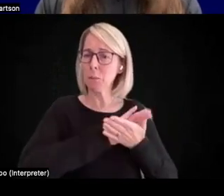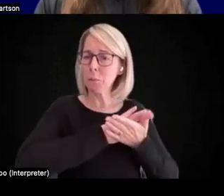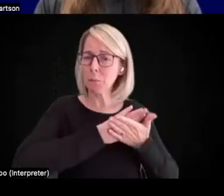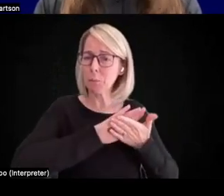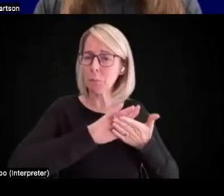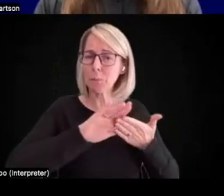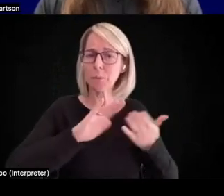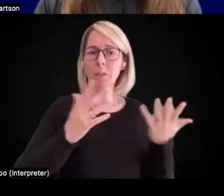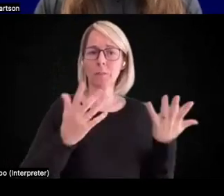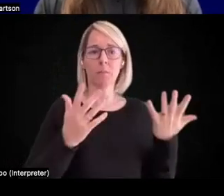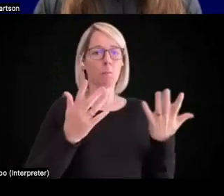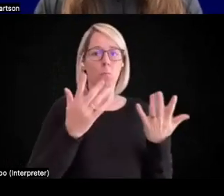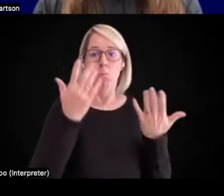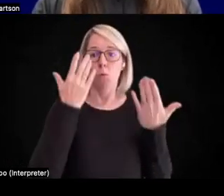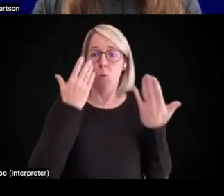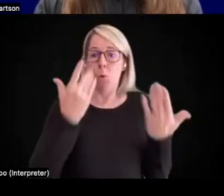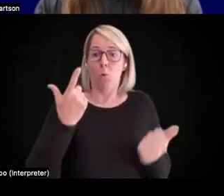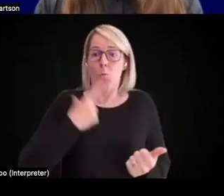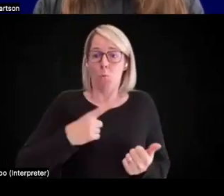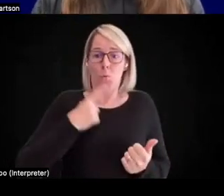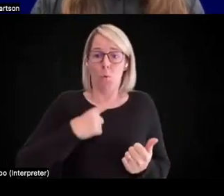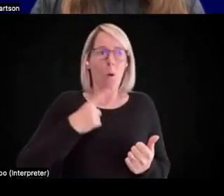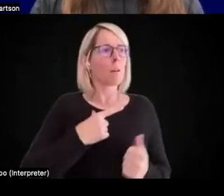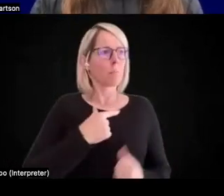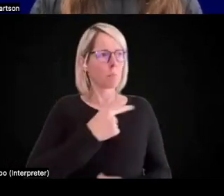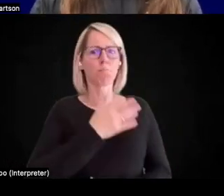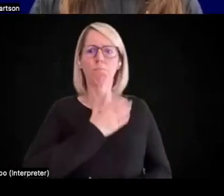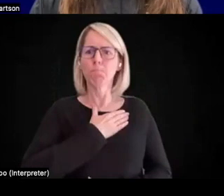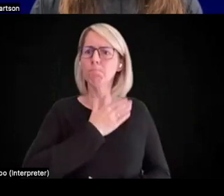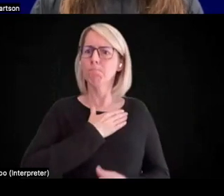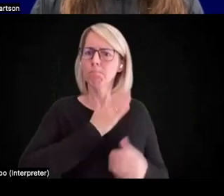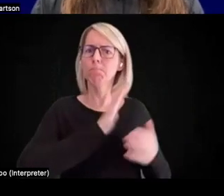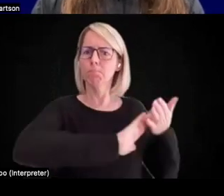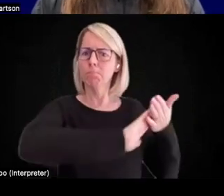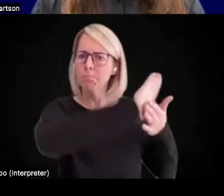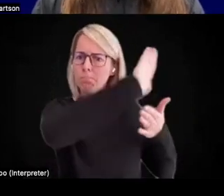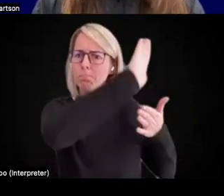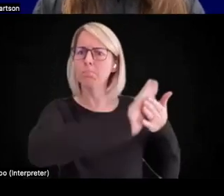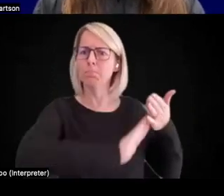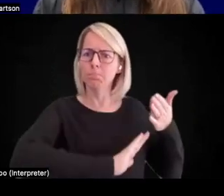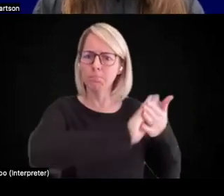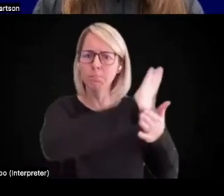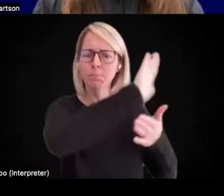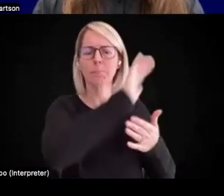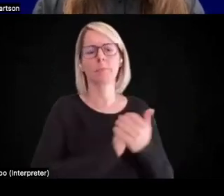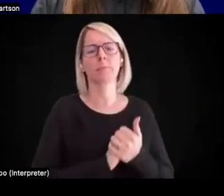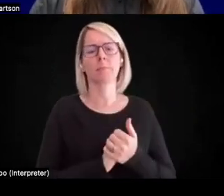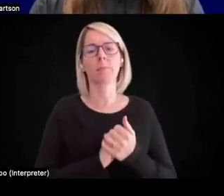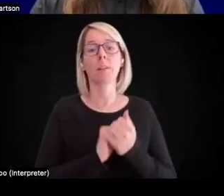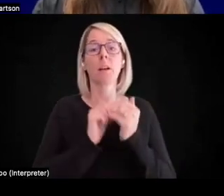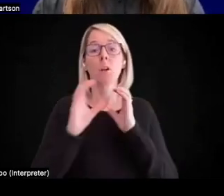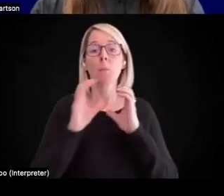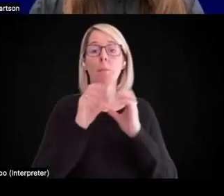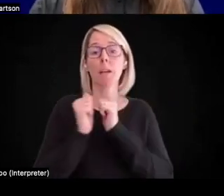she is really interested in this fence, and the communication partner receives that by joining in